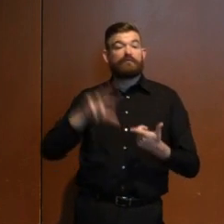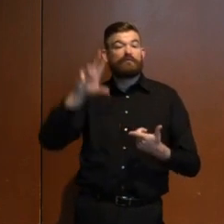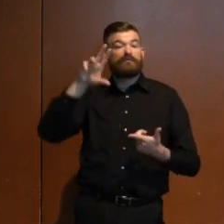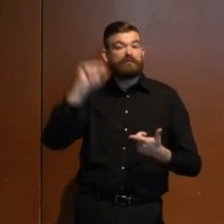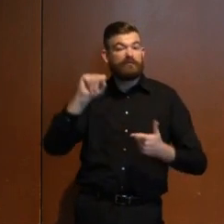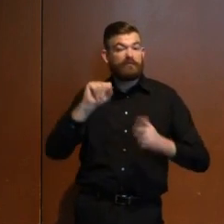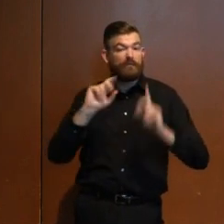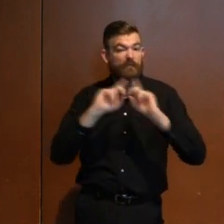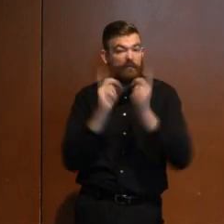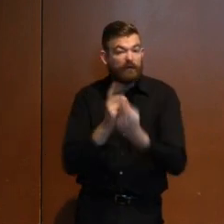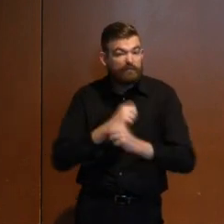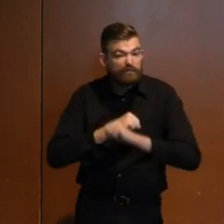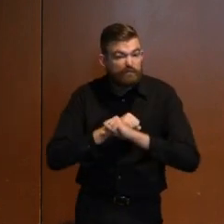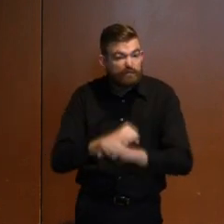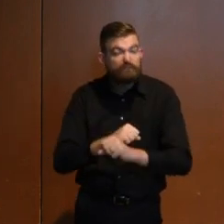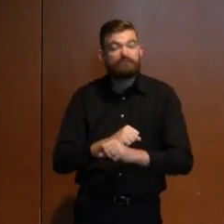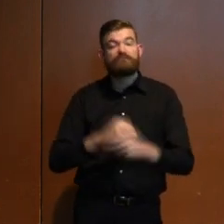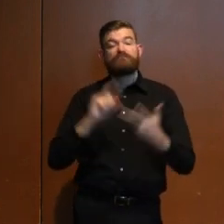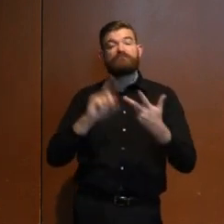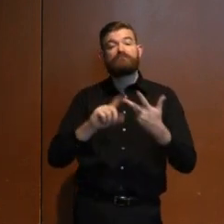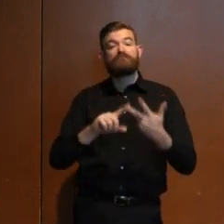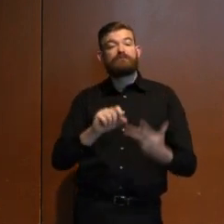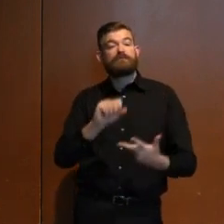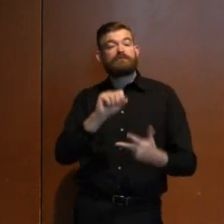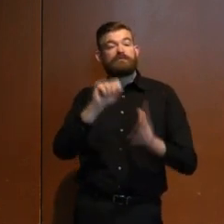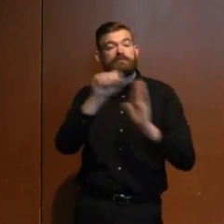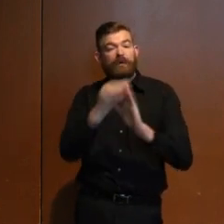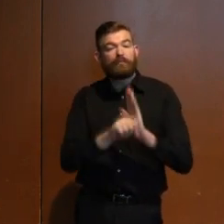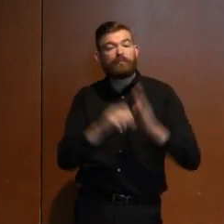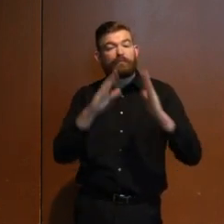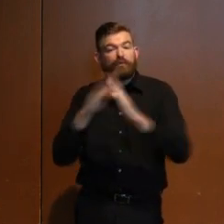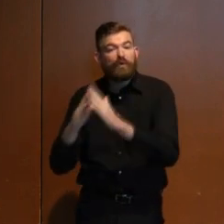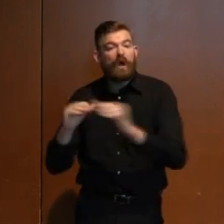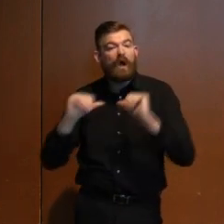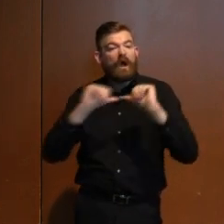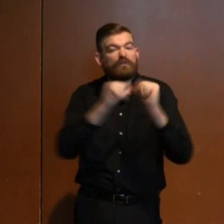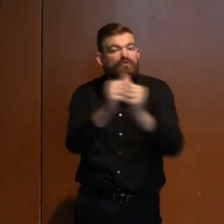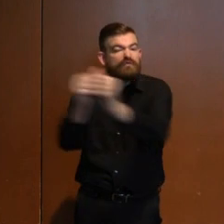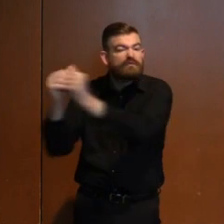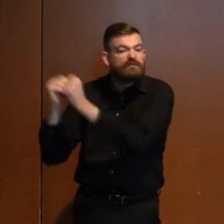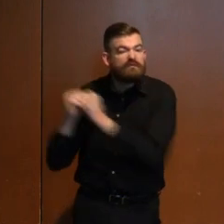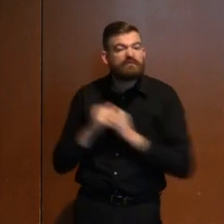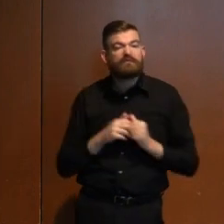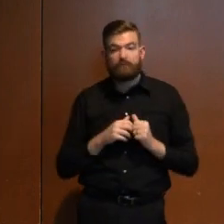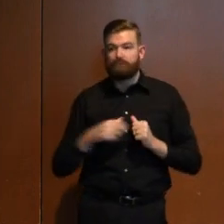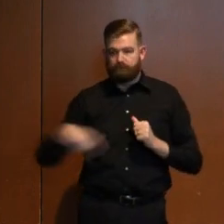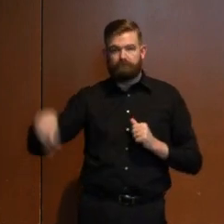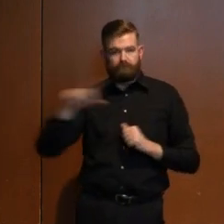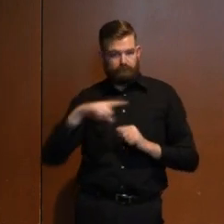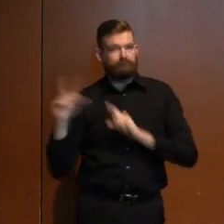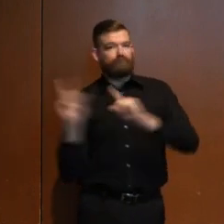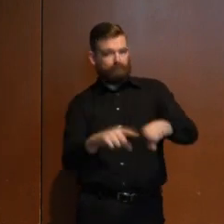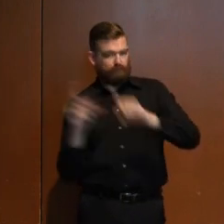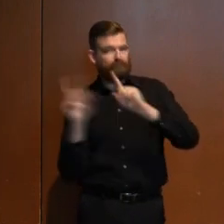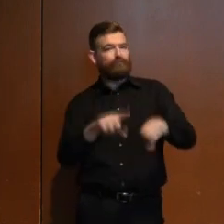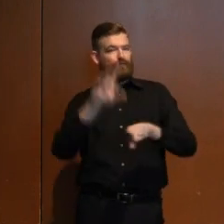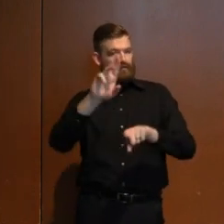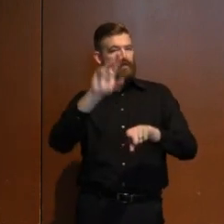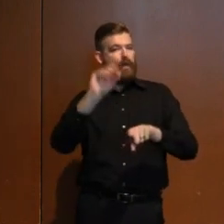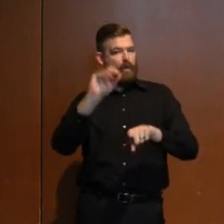SECURITY. IN ADDITION TO STATE COUNTY AND MUNICIPAL AGENCIES ALL UNDER THAT ROOF. SO TO JARED AND PAT WHO LIVE